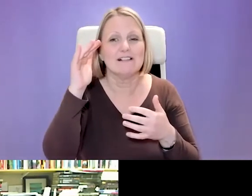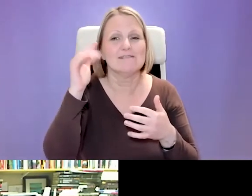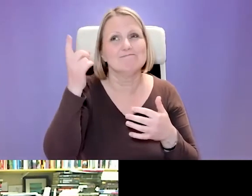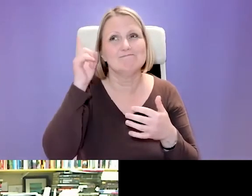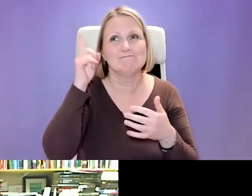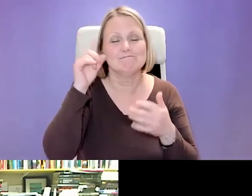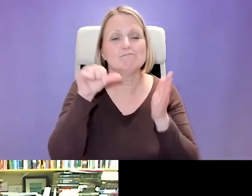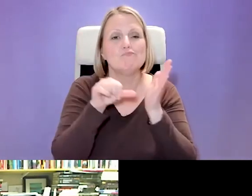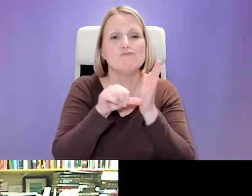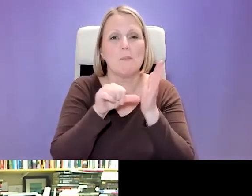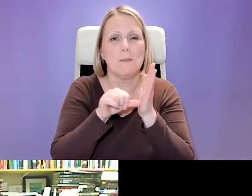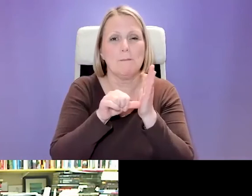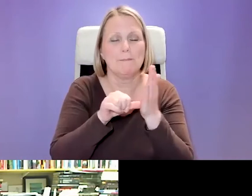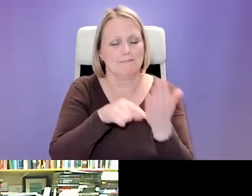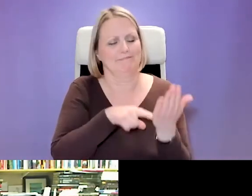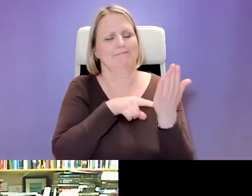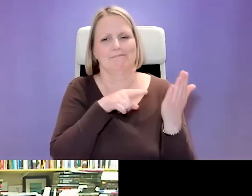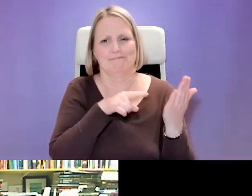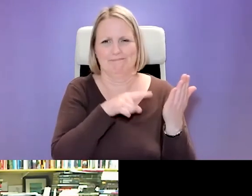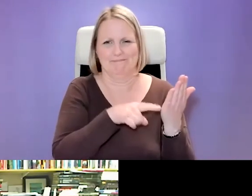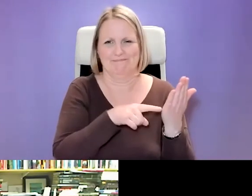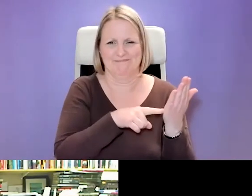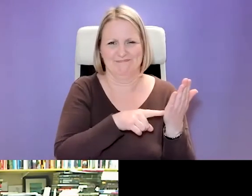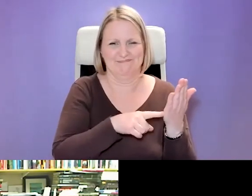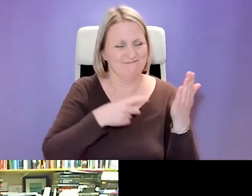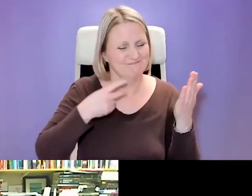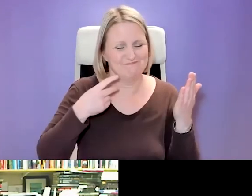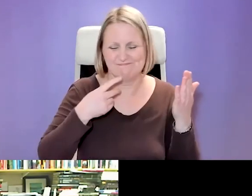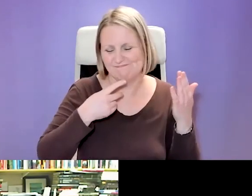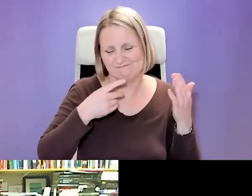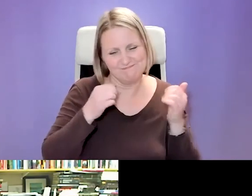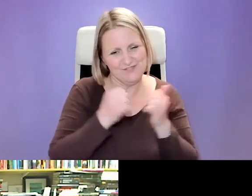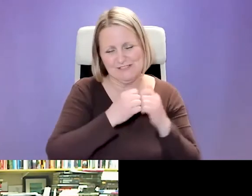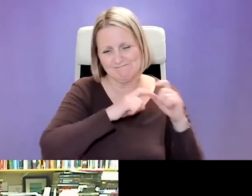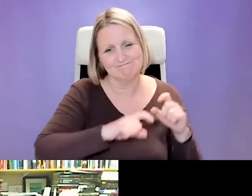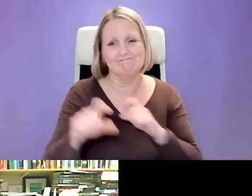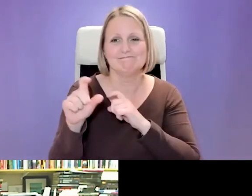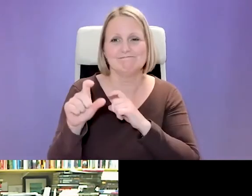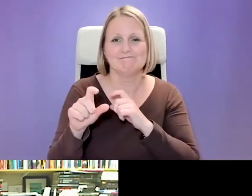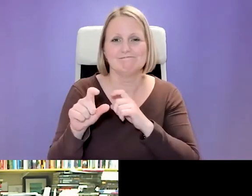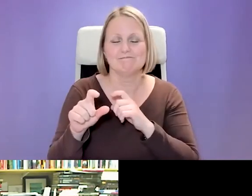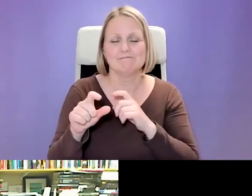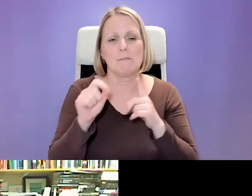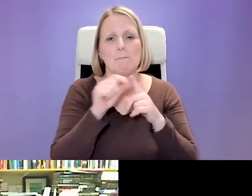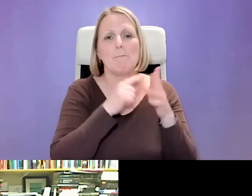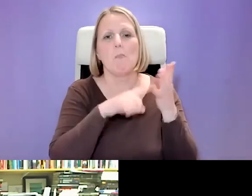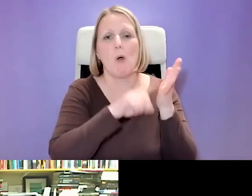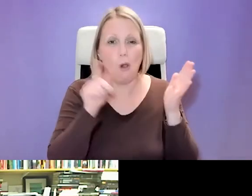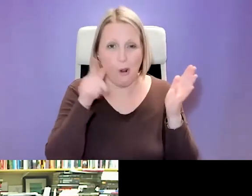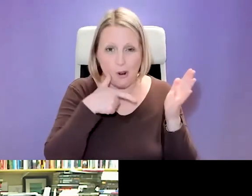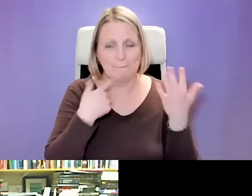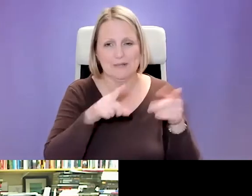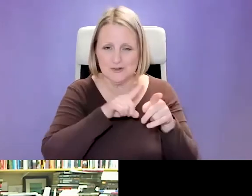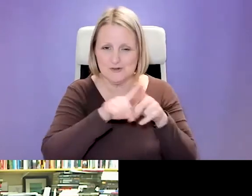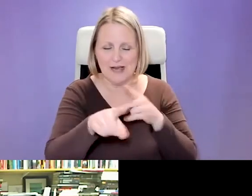problem I would maintain all the way down is that Paul is trying to help us see